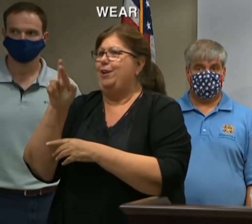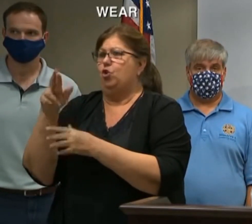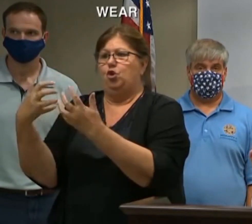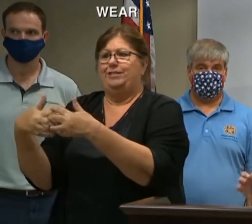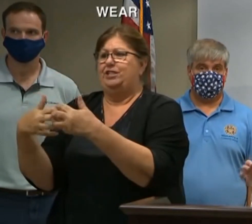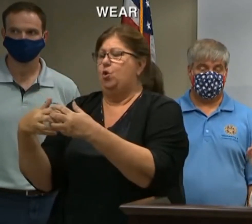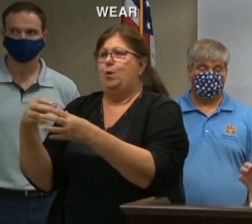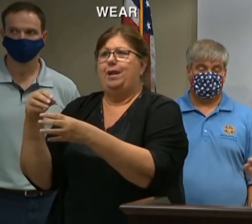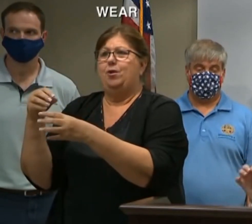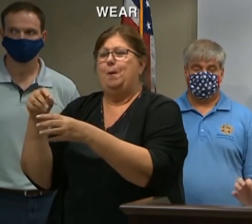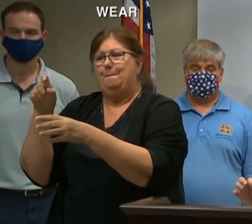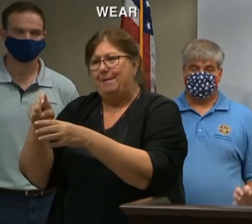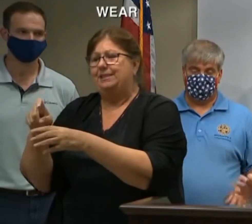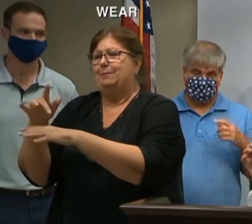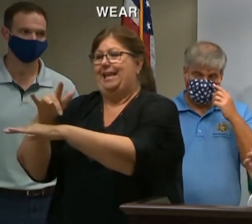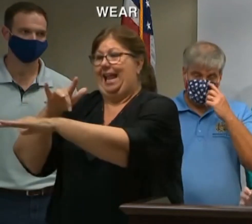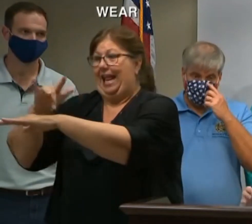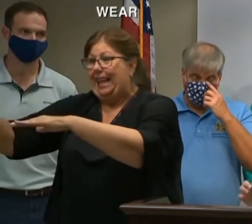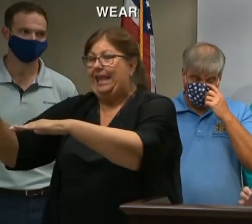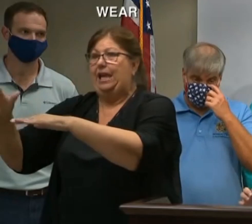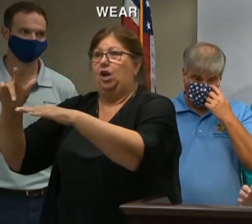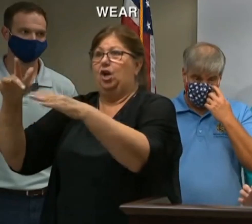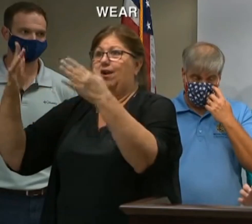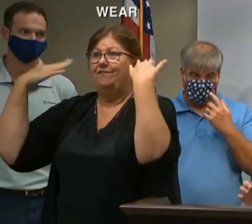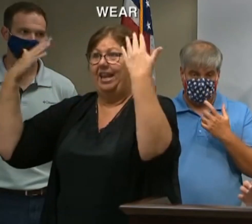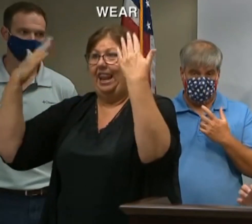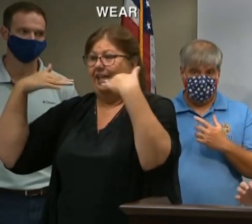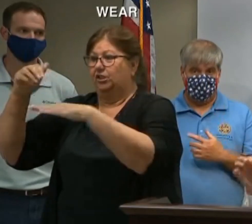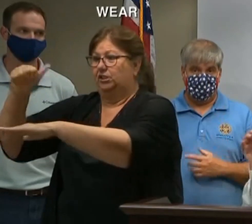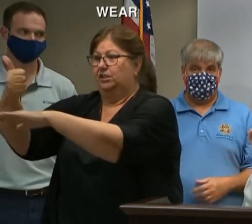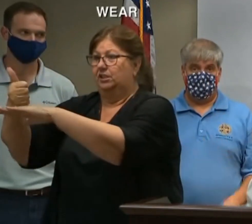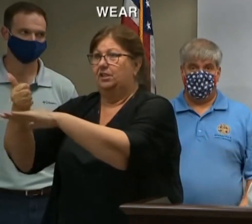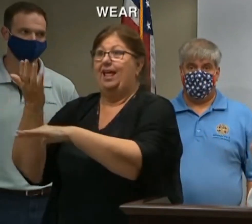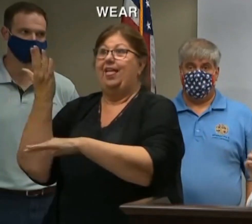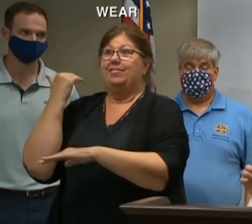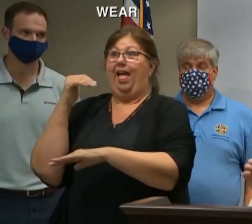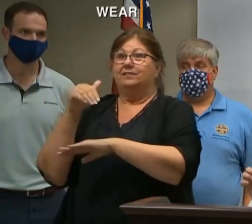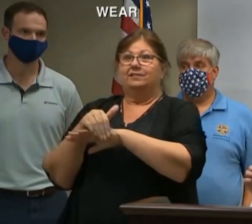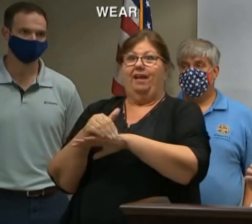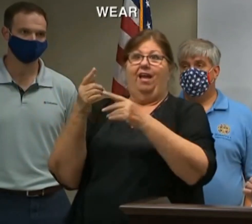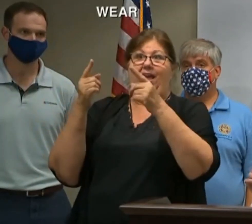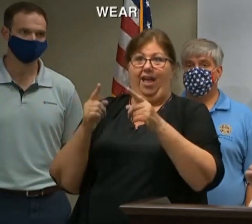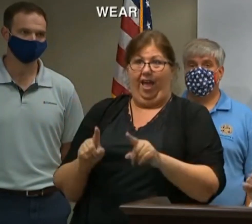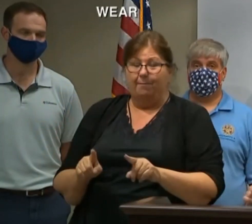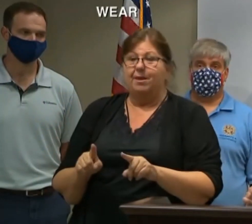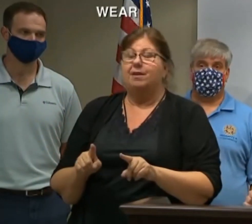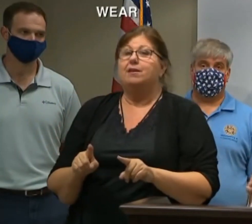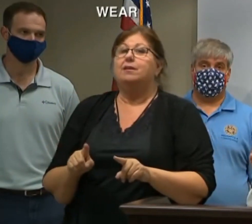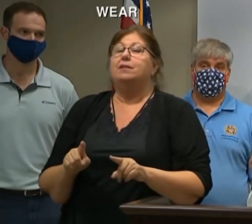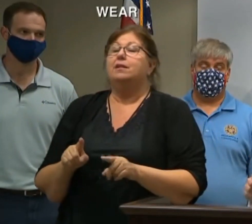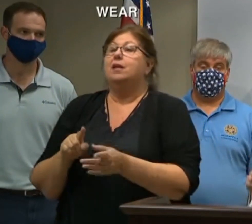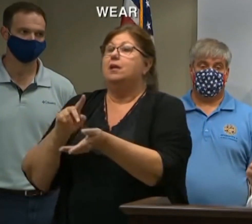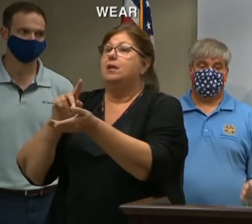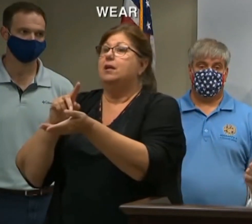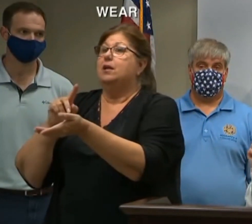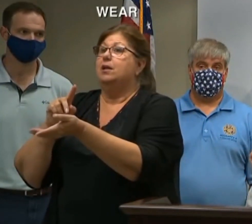have clear ventilation we did have fire rescue last night have to remove a generator from a multi-residence